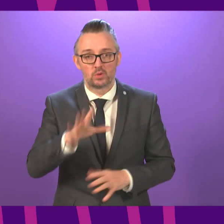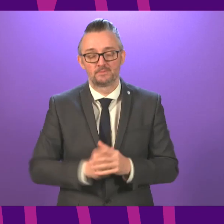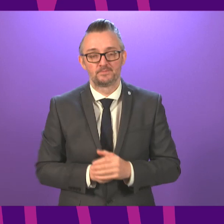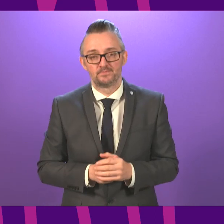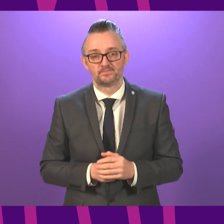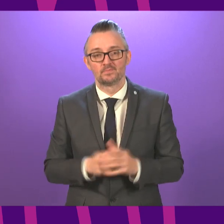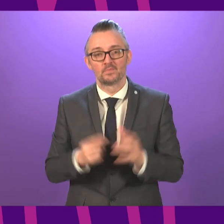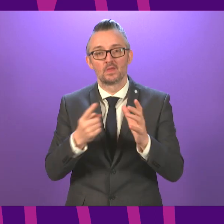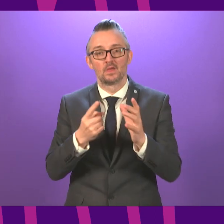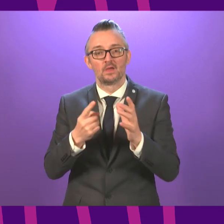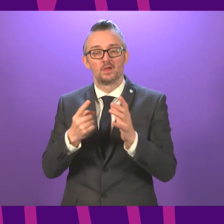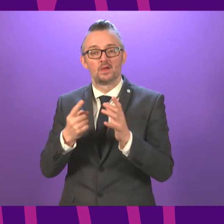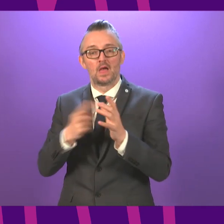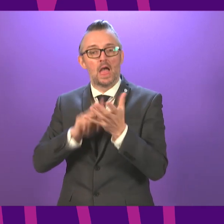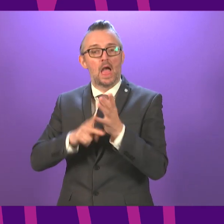I thank the cabinet secretary for advance sight of his statement.